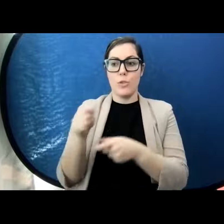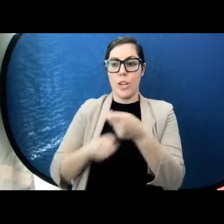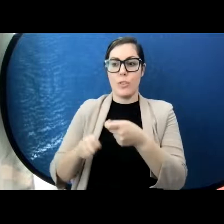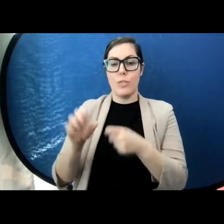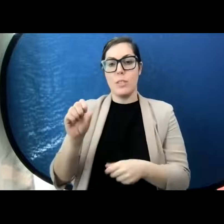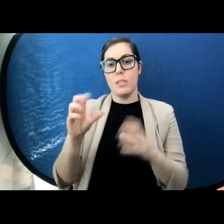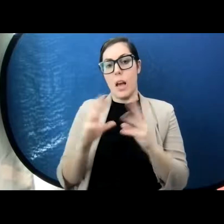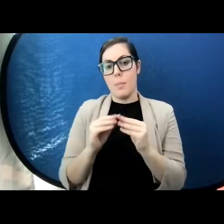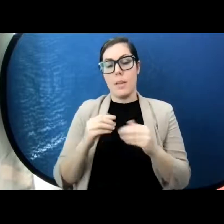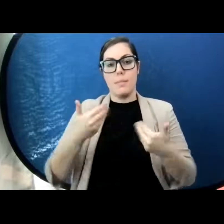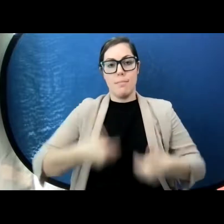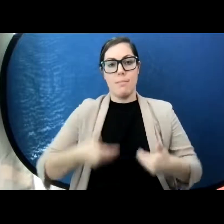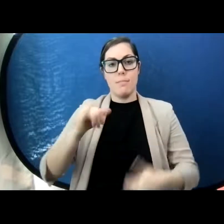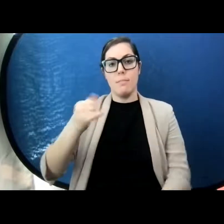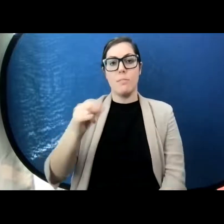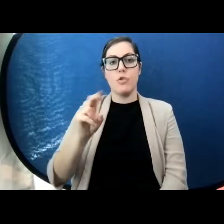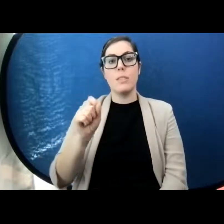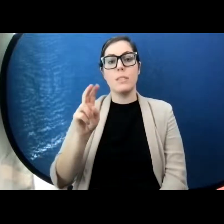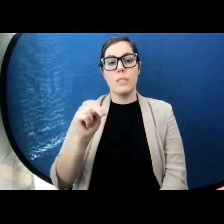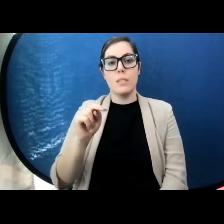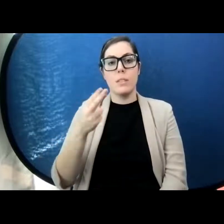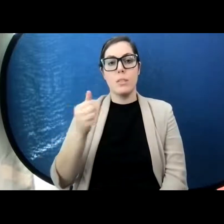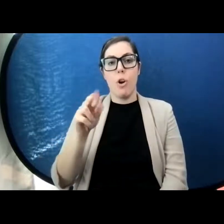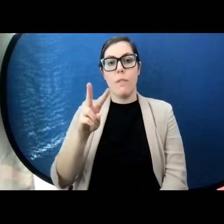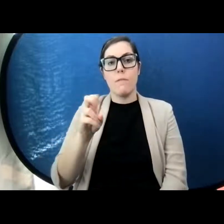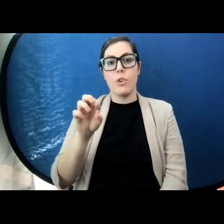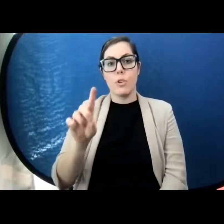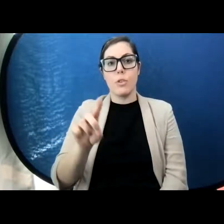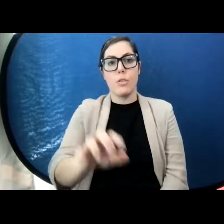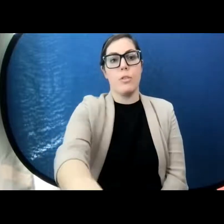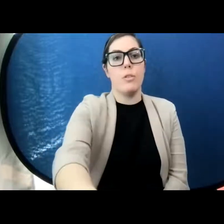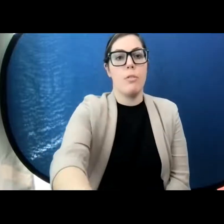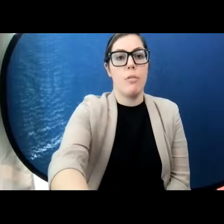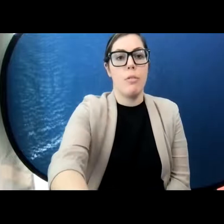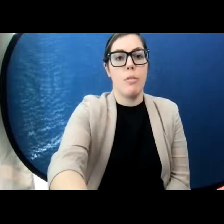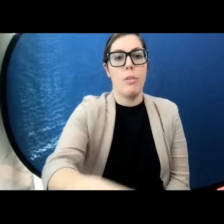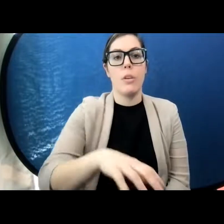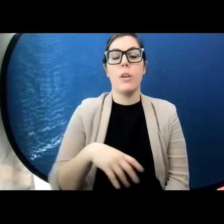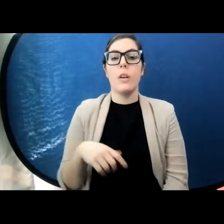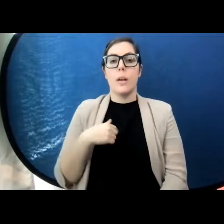I'm Justin Harford, the Program Coordinator of NCDE, and I have also got my colleague,